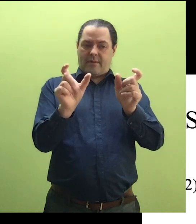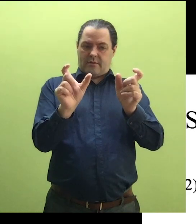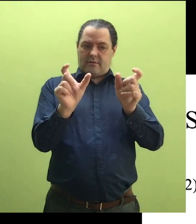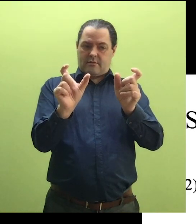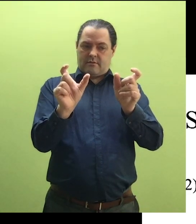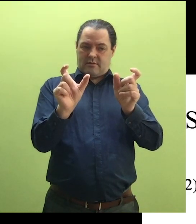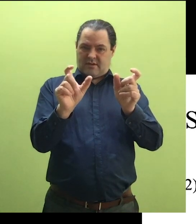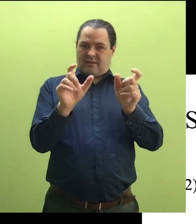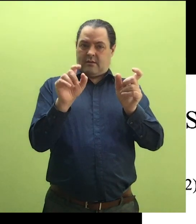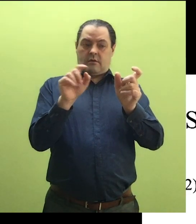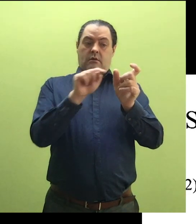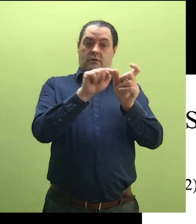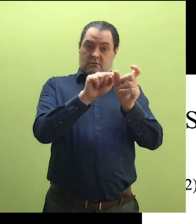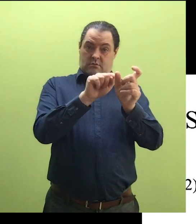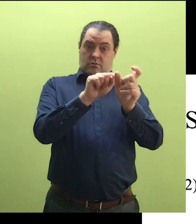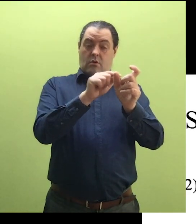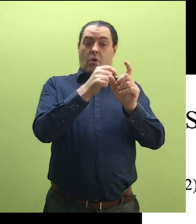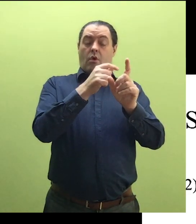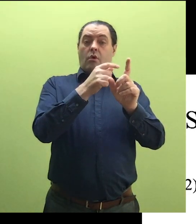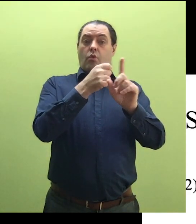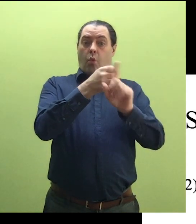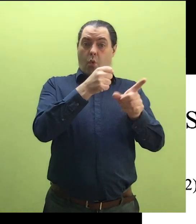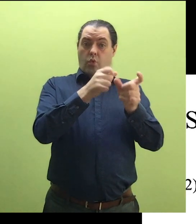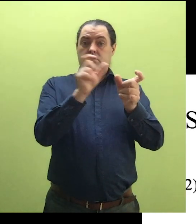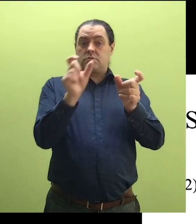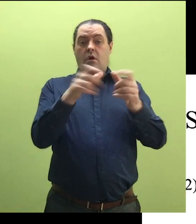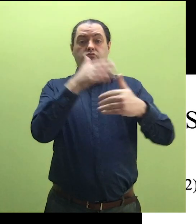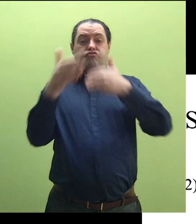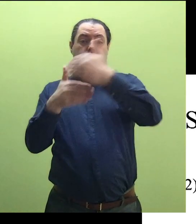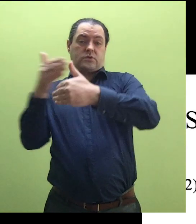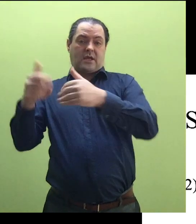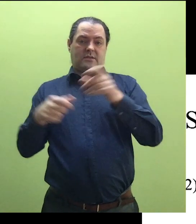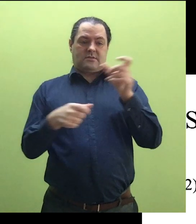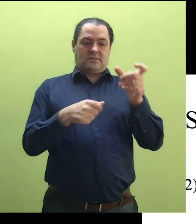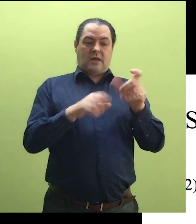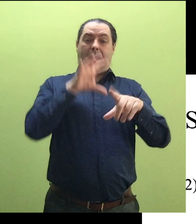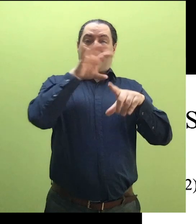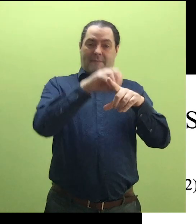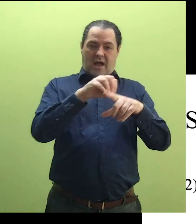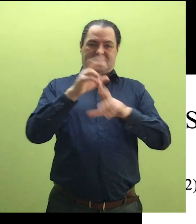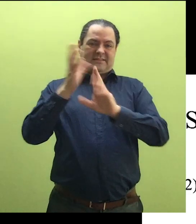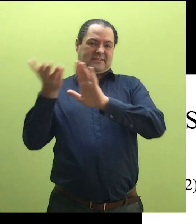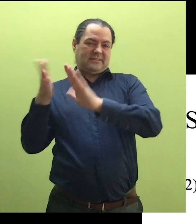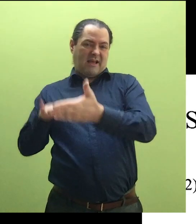the causation and process or change of state of the same